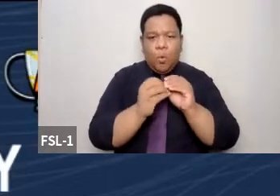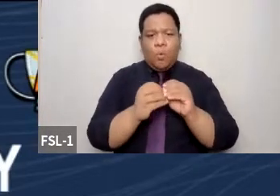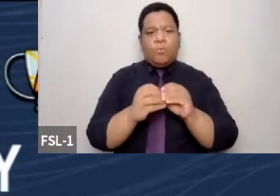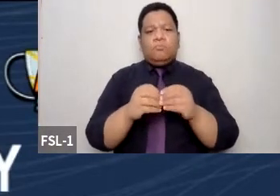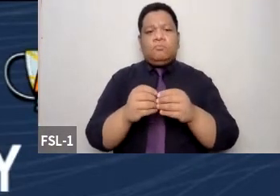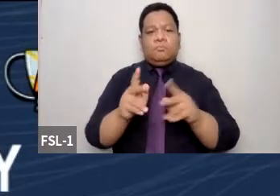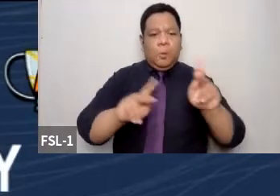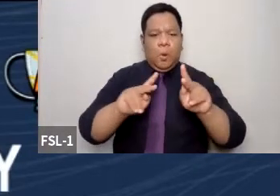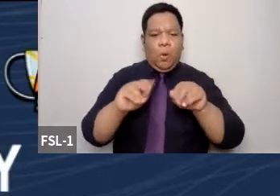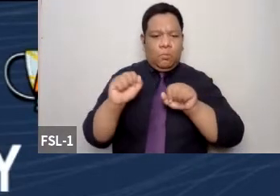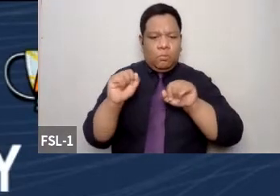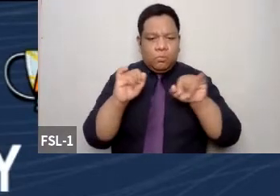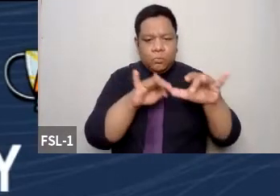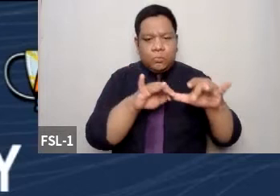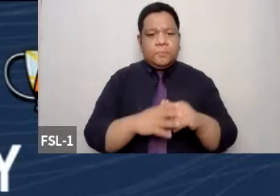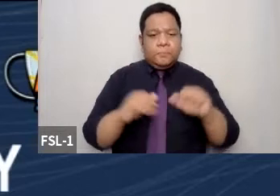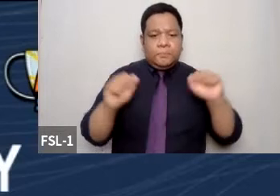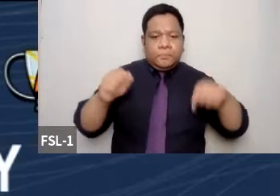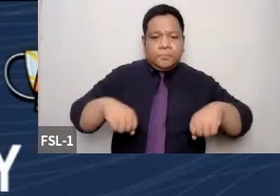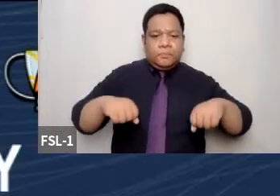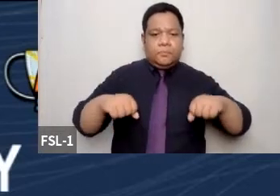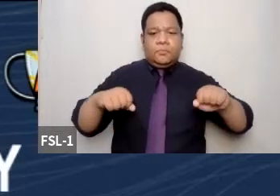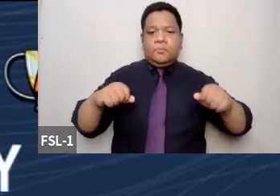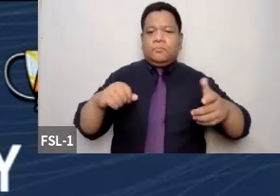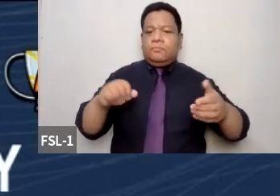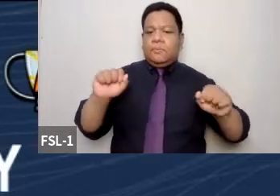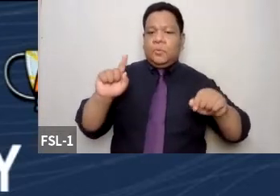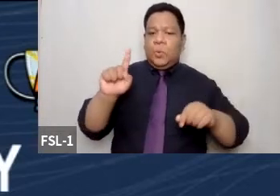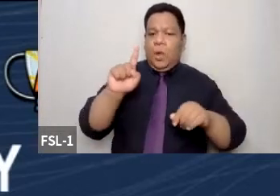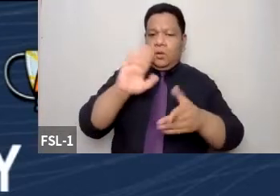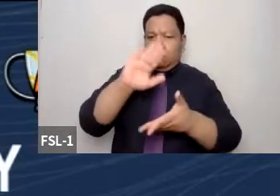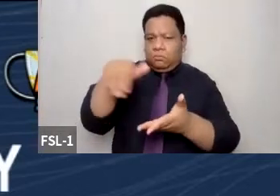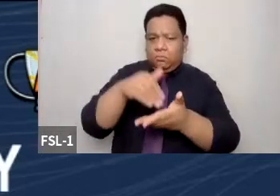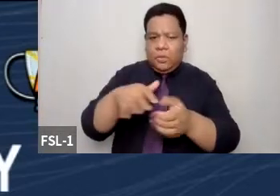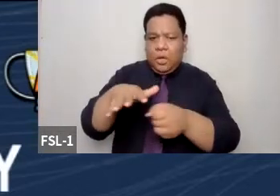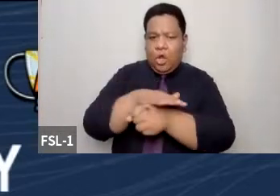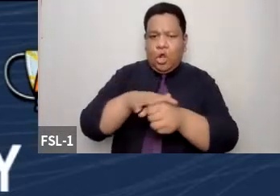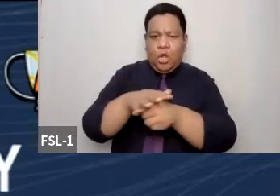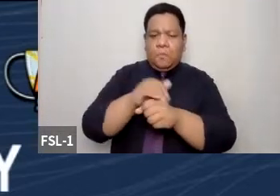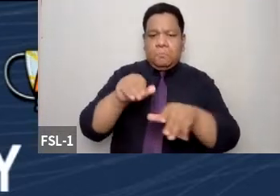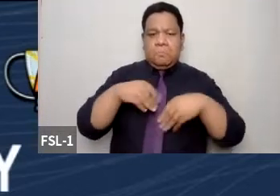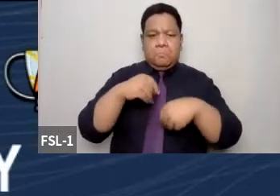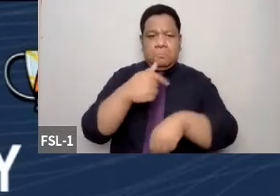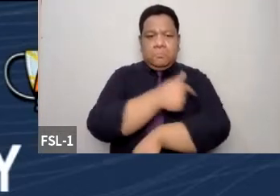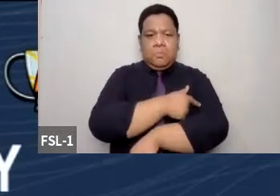They can go to one area and they will be immediately accommodated with the health worker doing the rounds.